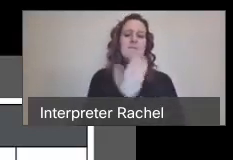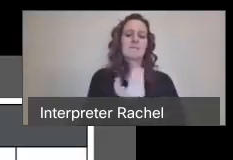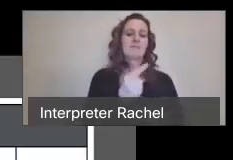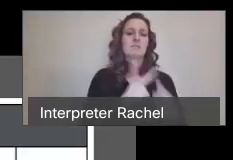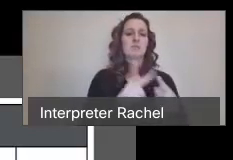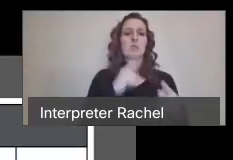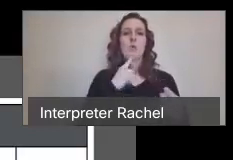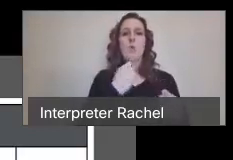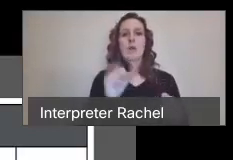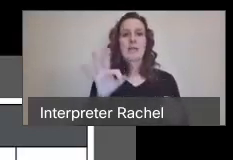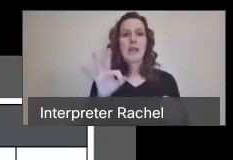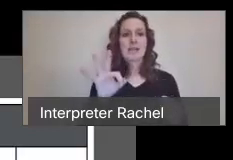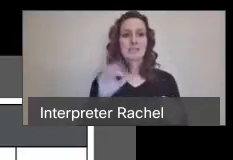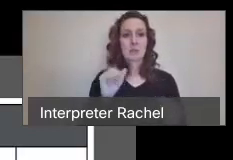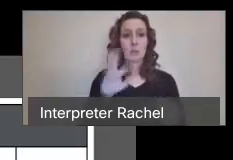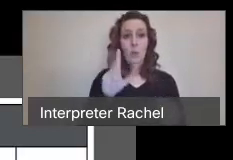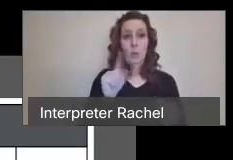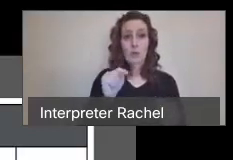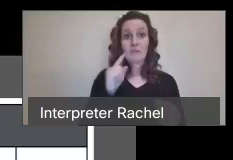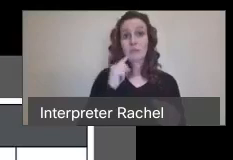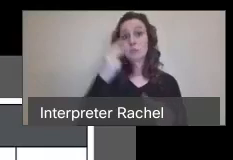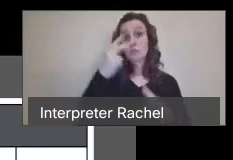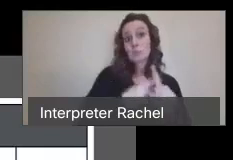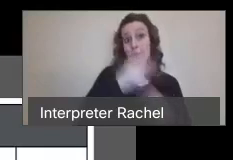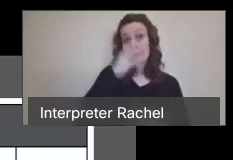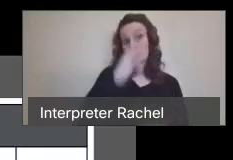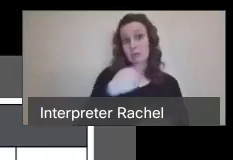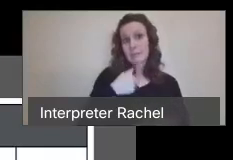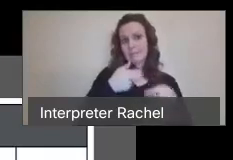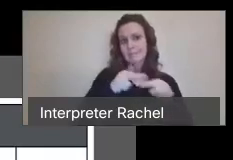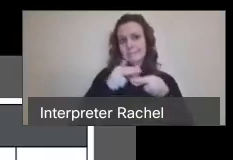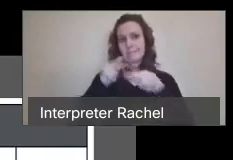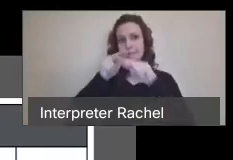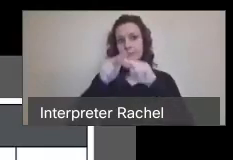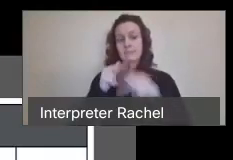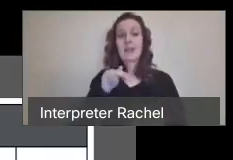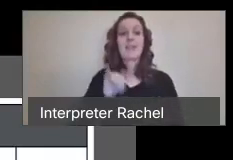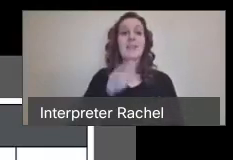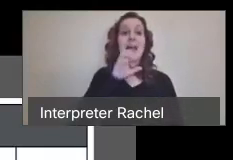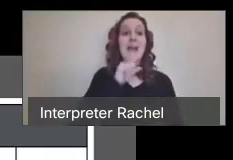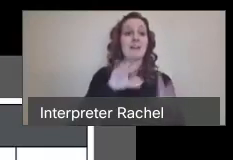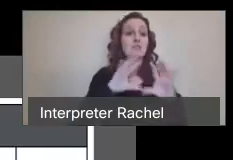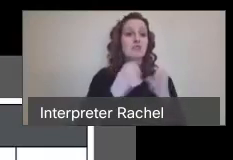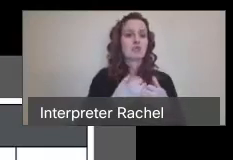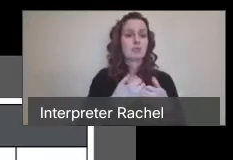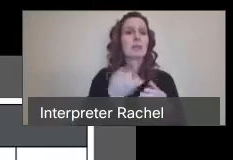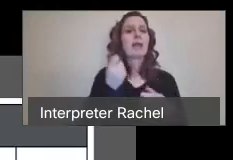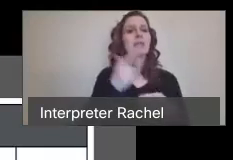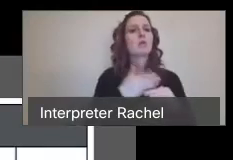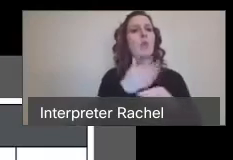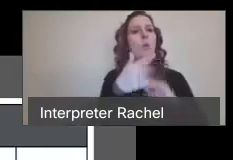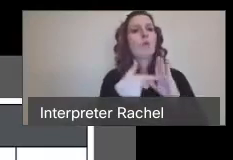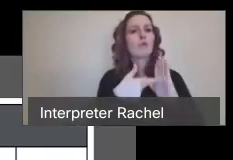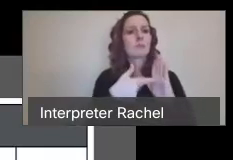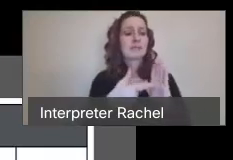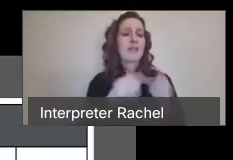for two months in a row now. This age group is also slightly over-represented in the number of cases